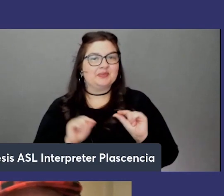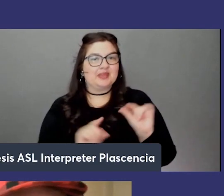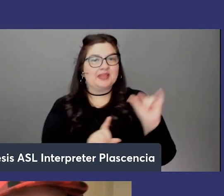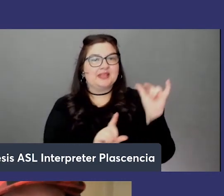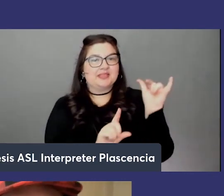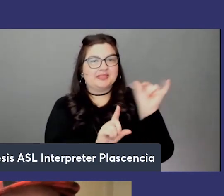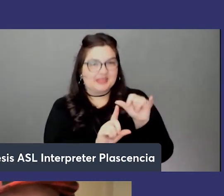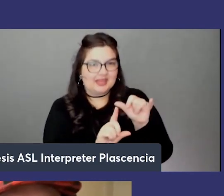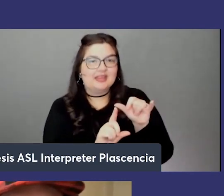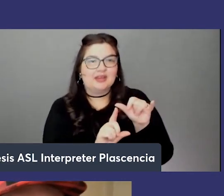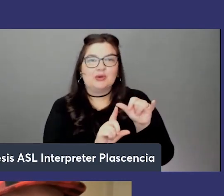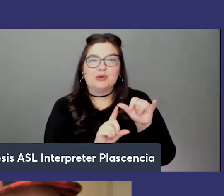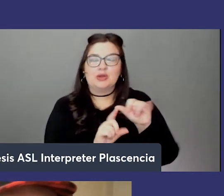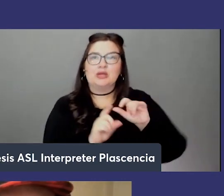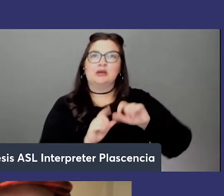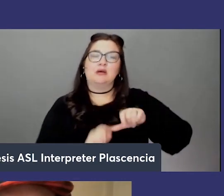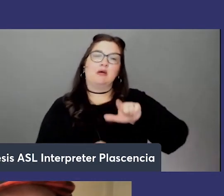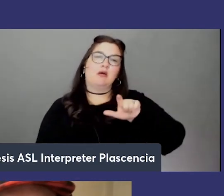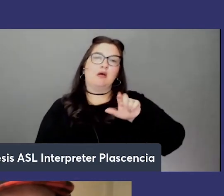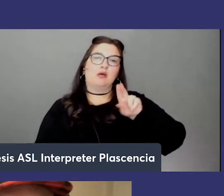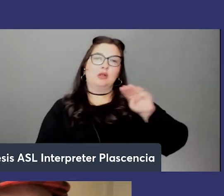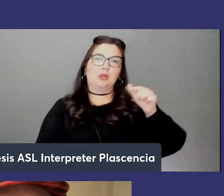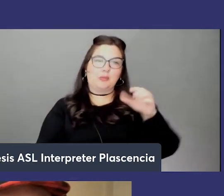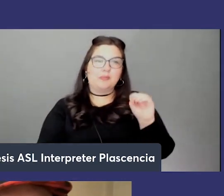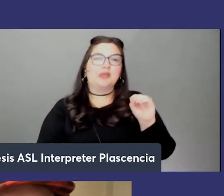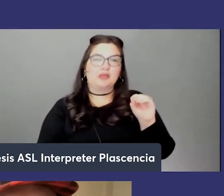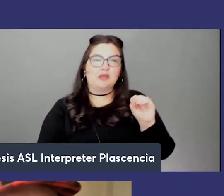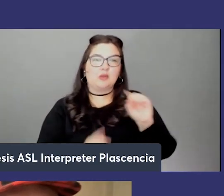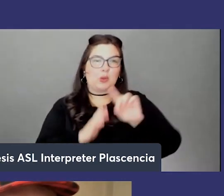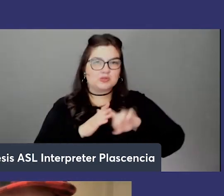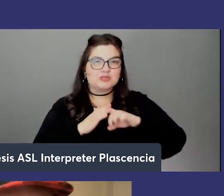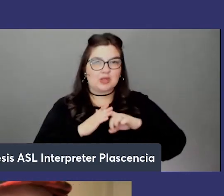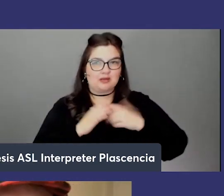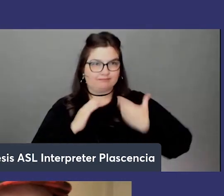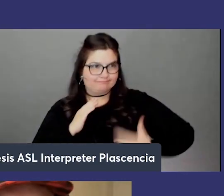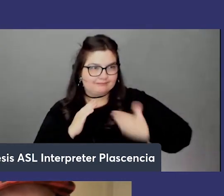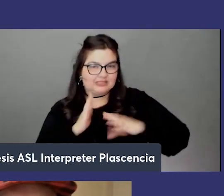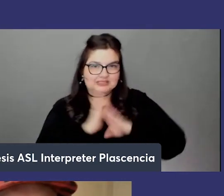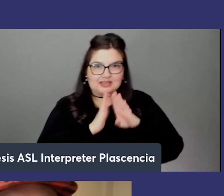We started Lumigo. I'm a developer, started this to try and answer a community need.